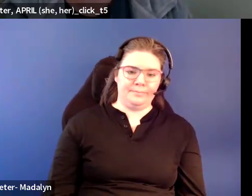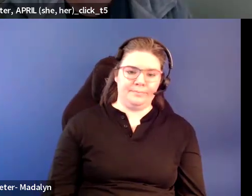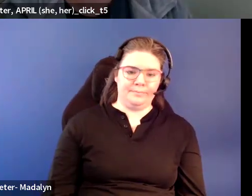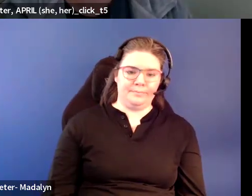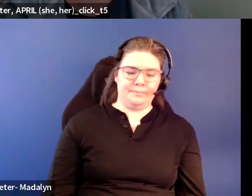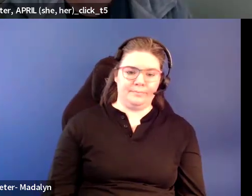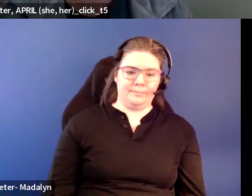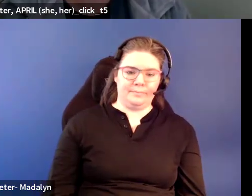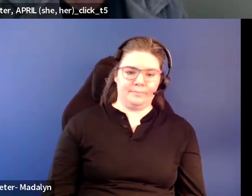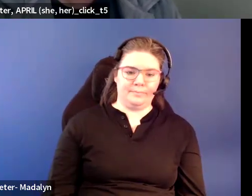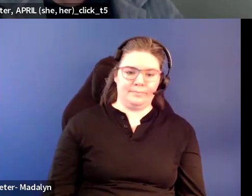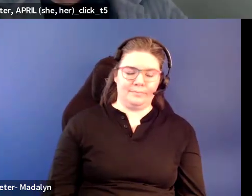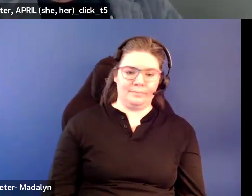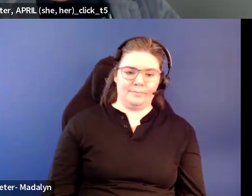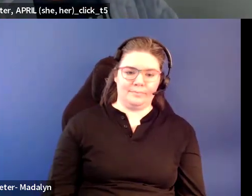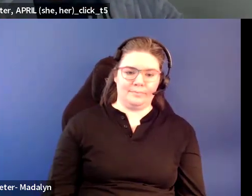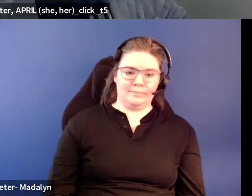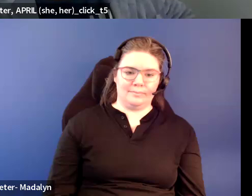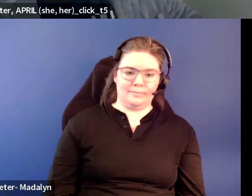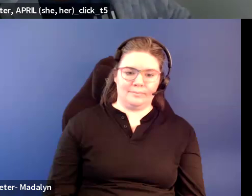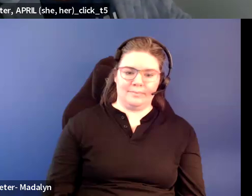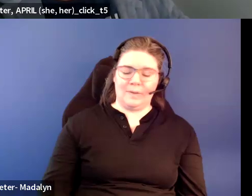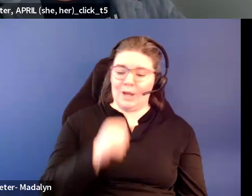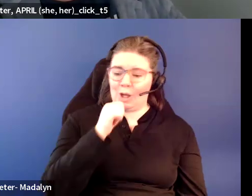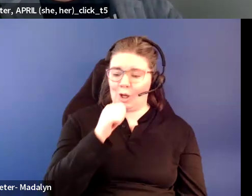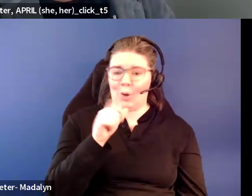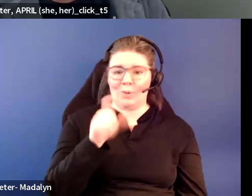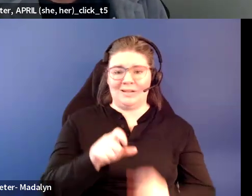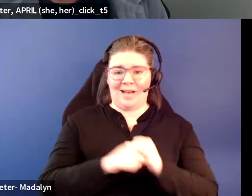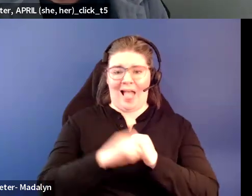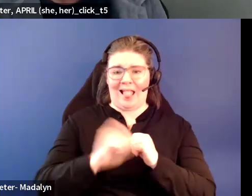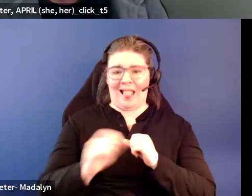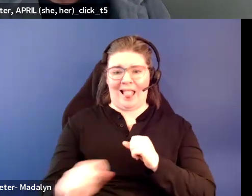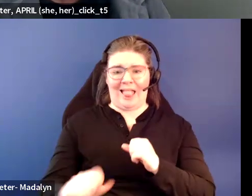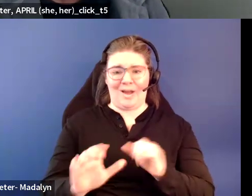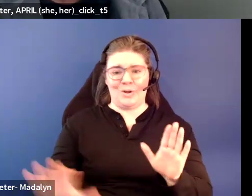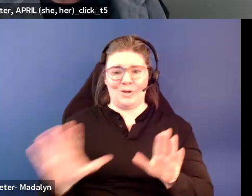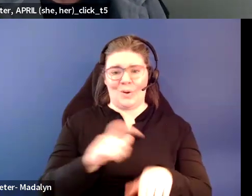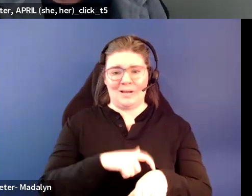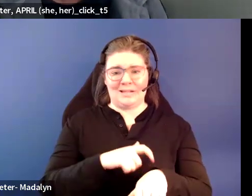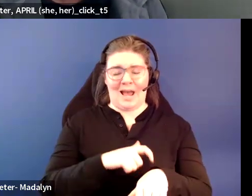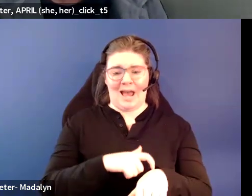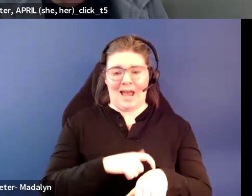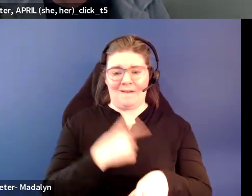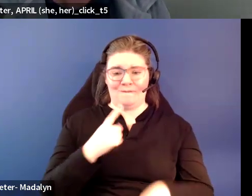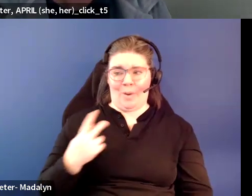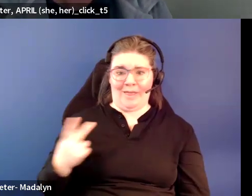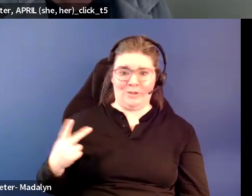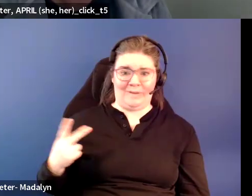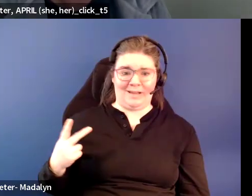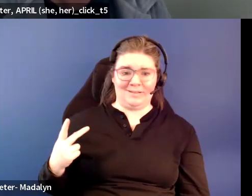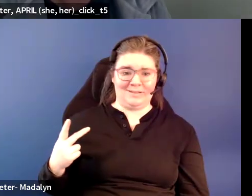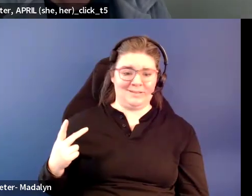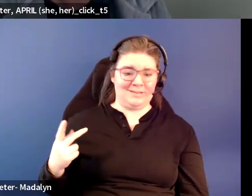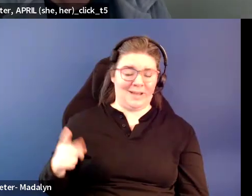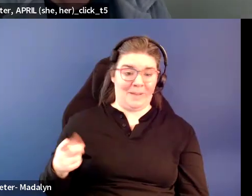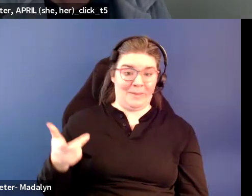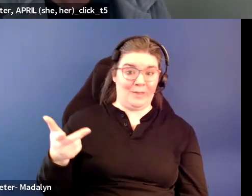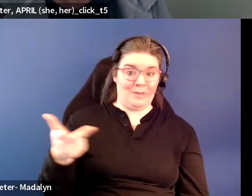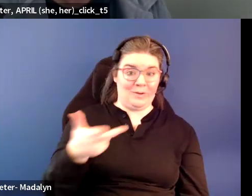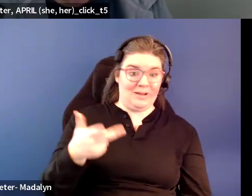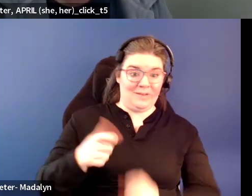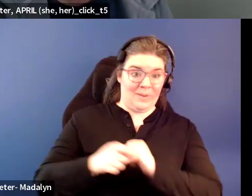Carolyn Grawi: occupy all of your wonderful time for the 2 of us to be on the call with the 3 of you for Extra long periods of time.